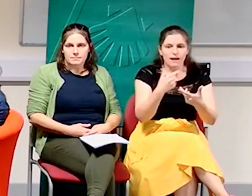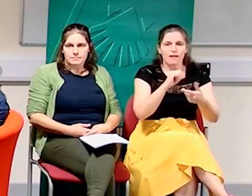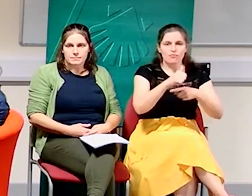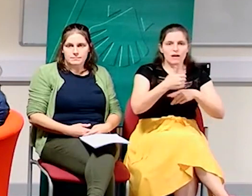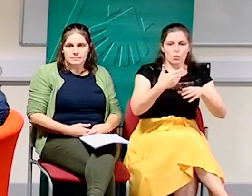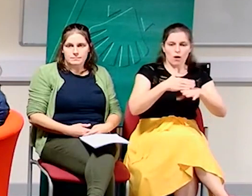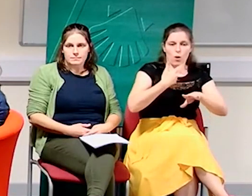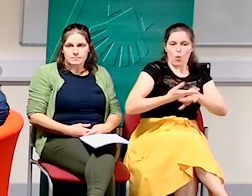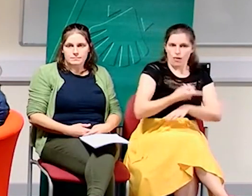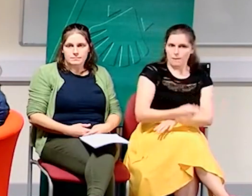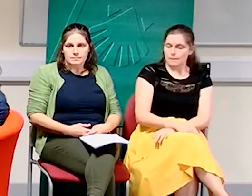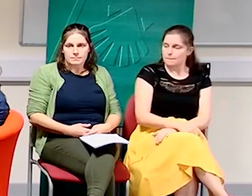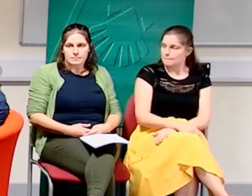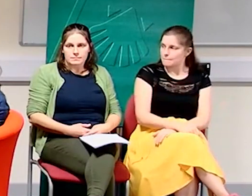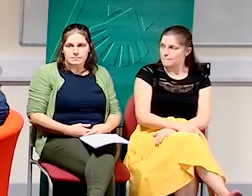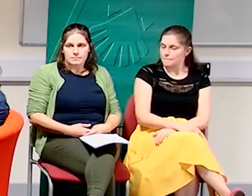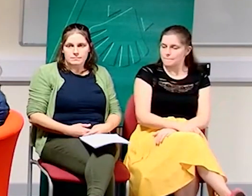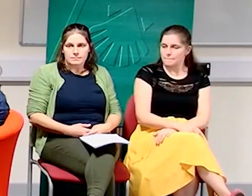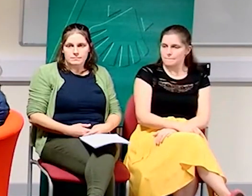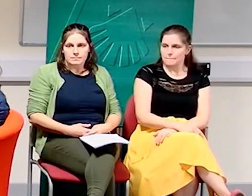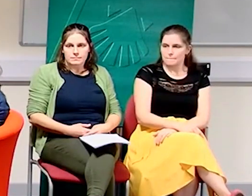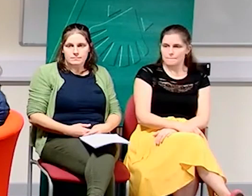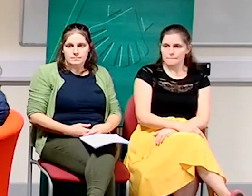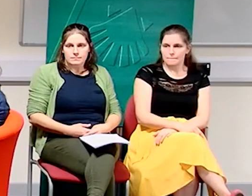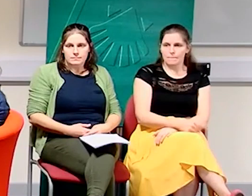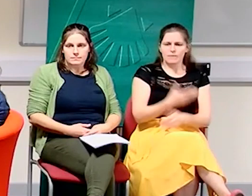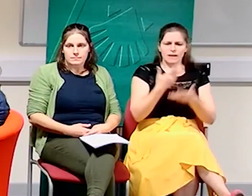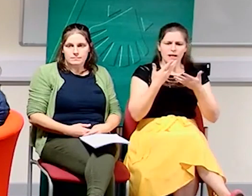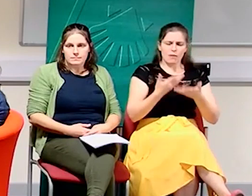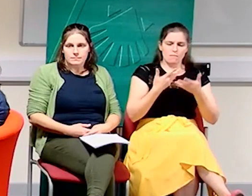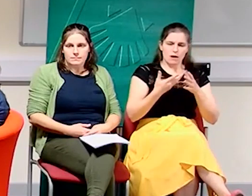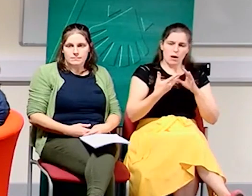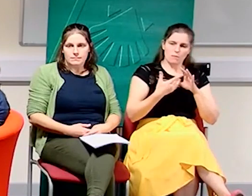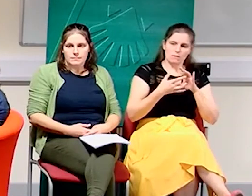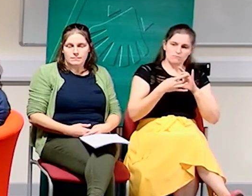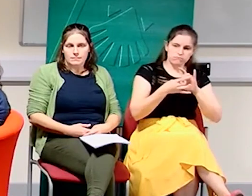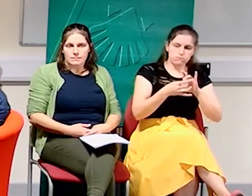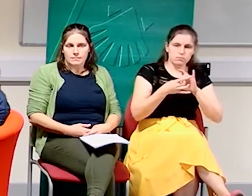that um we're kind of currently collaborating the main one is kind of the raising awareness